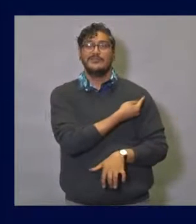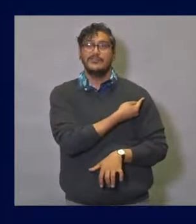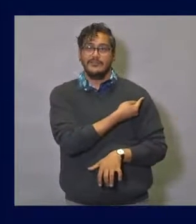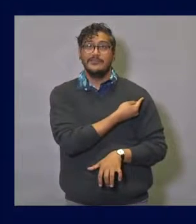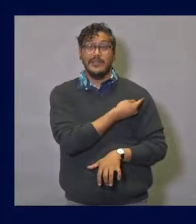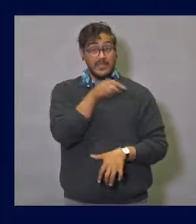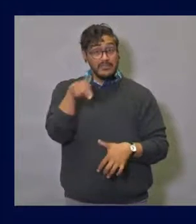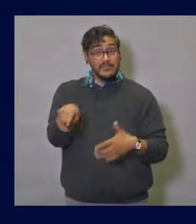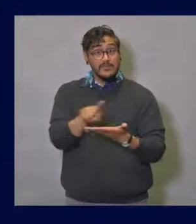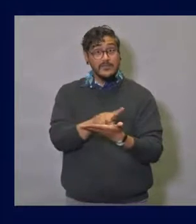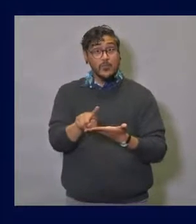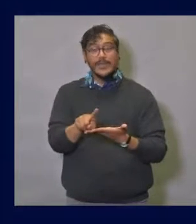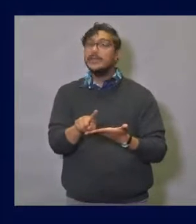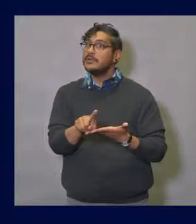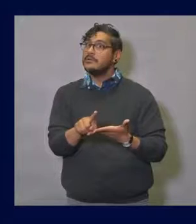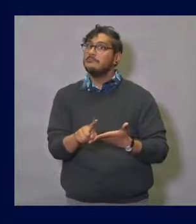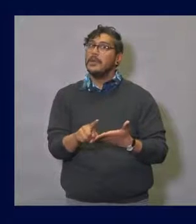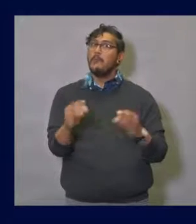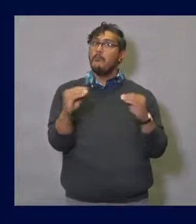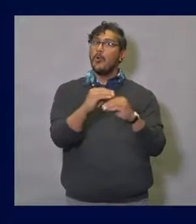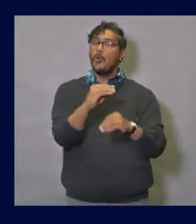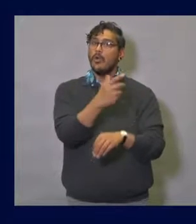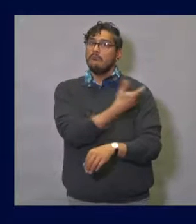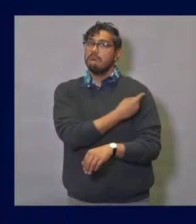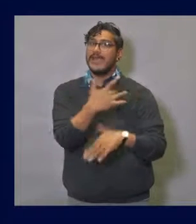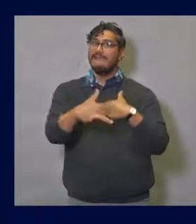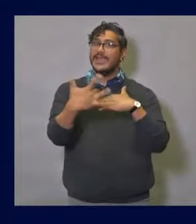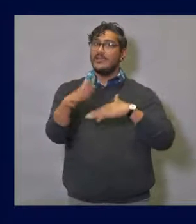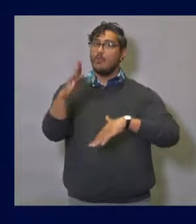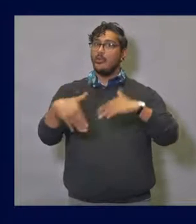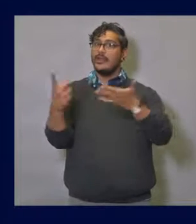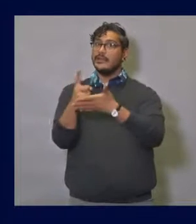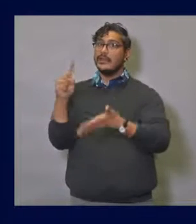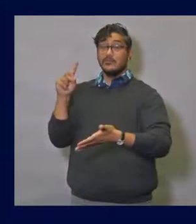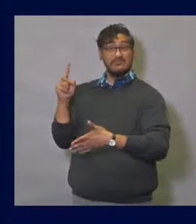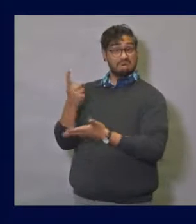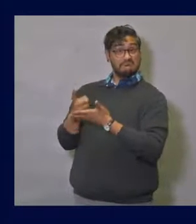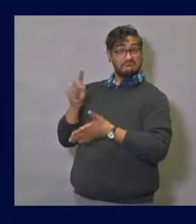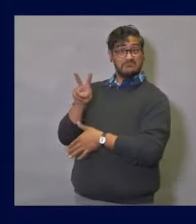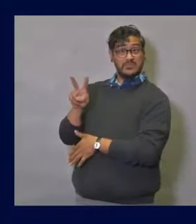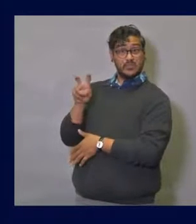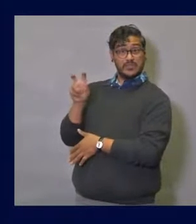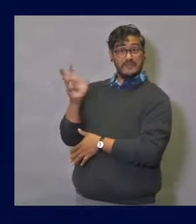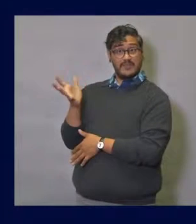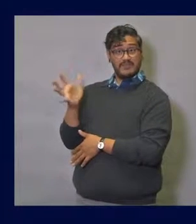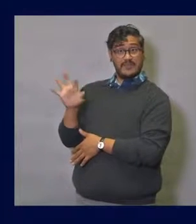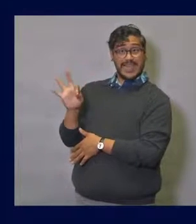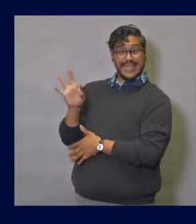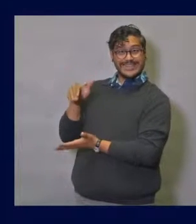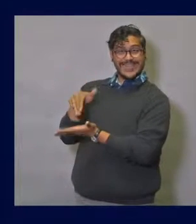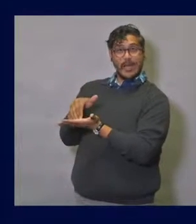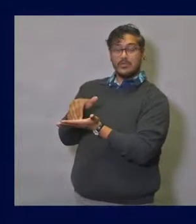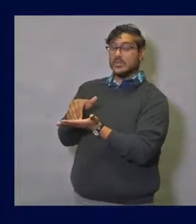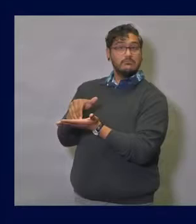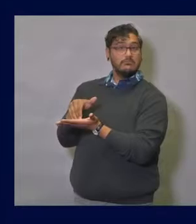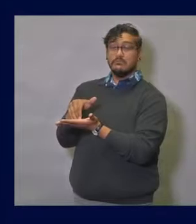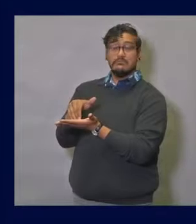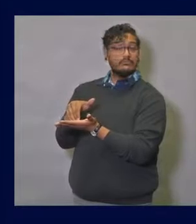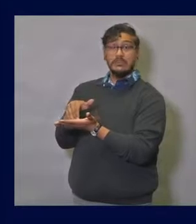WILL BE OFFERING VACCINES THIS